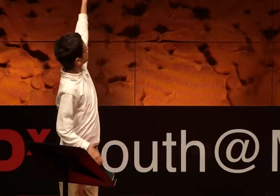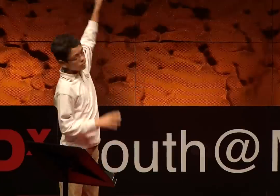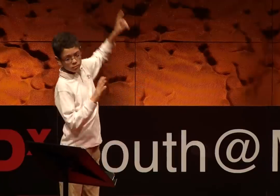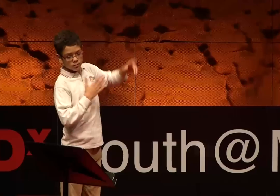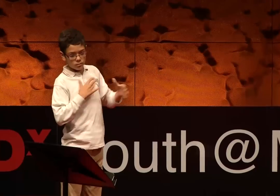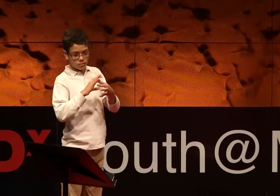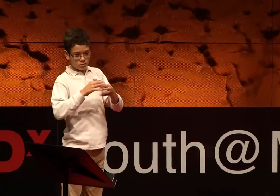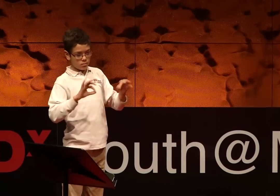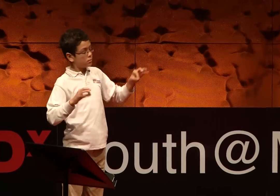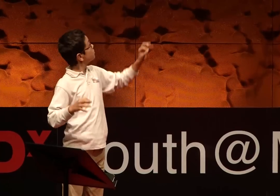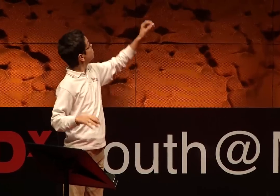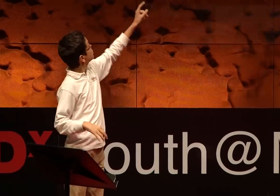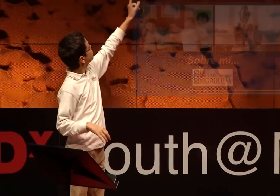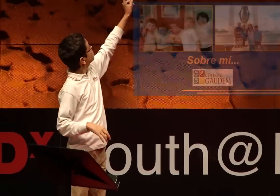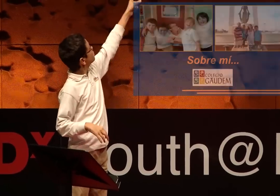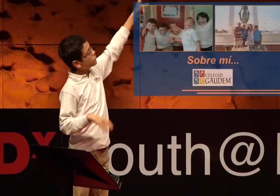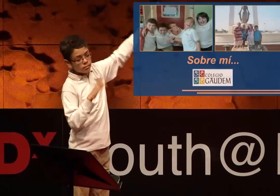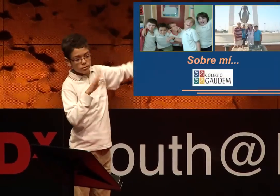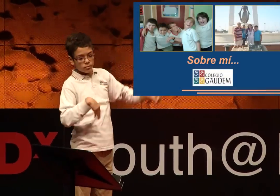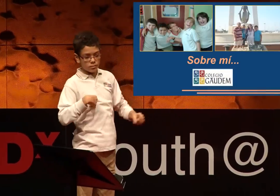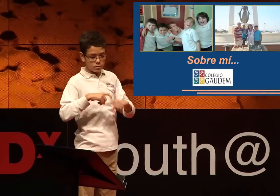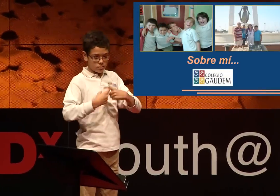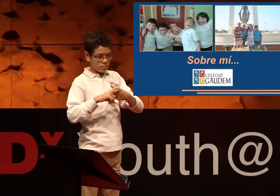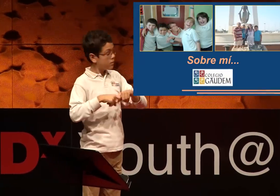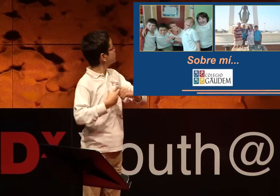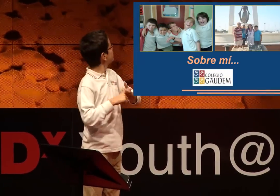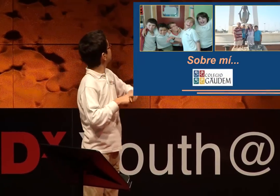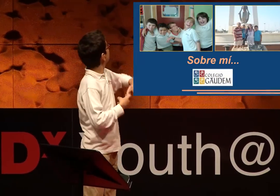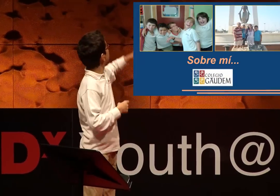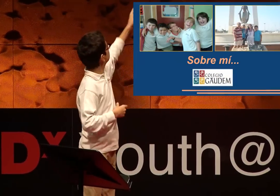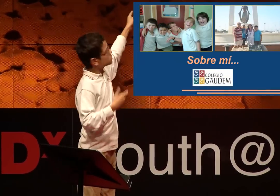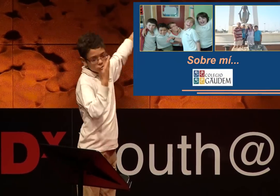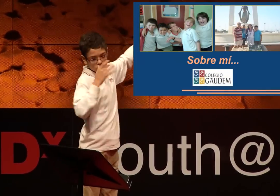On the left, you can see my friends, and you can also see my family.